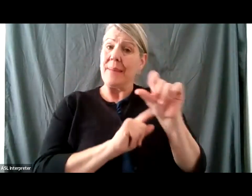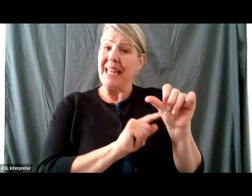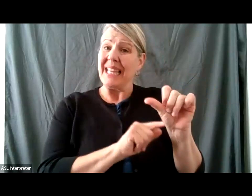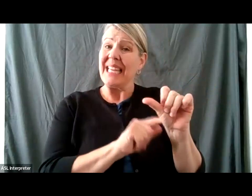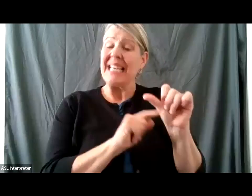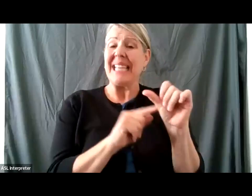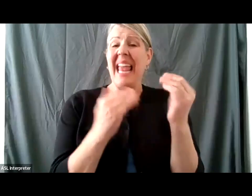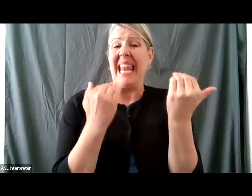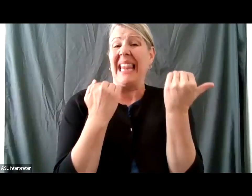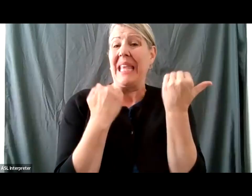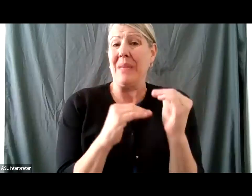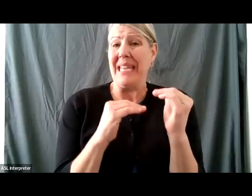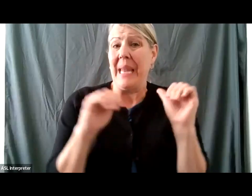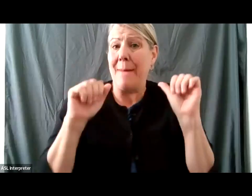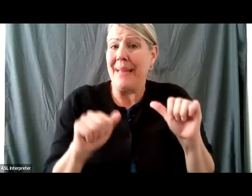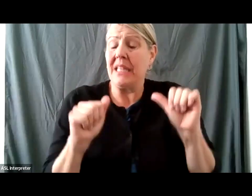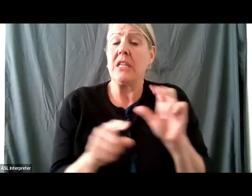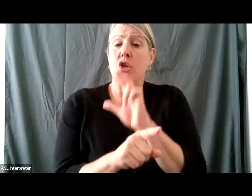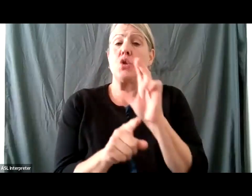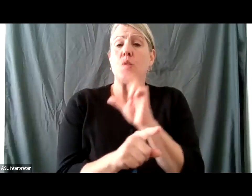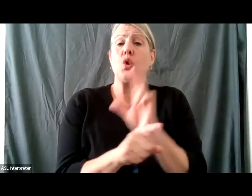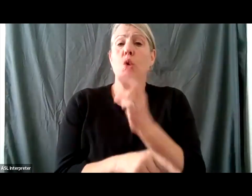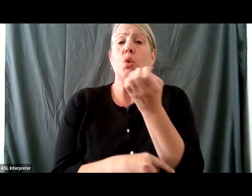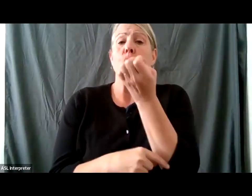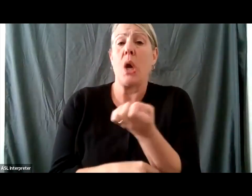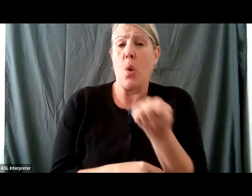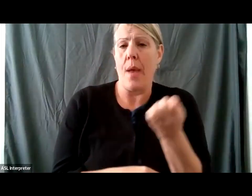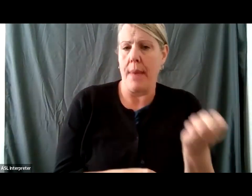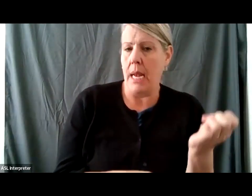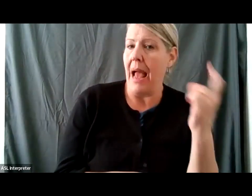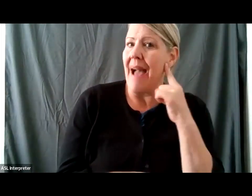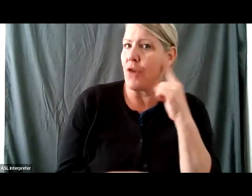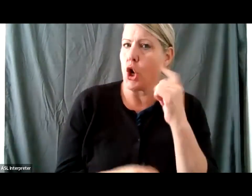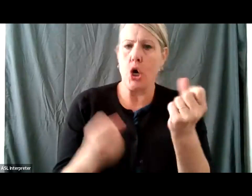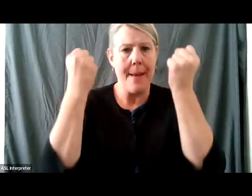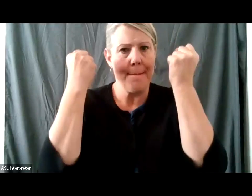this equipment -- I know this all too well -- but we have heard many firsthand stories